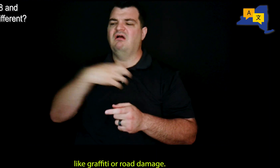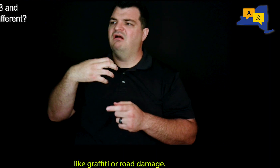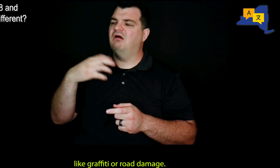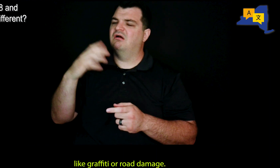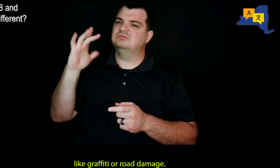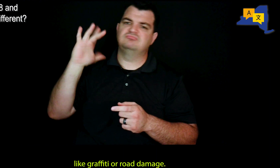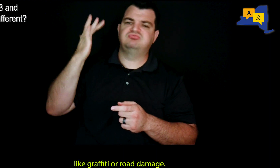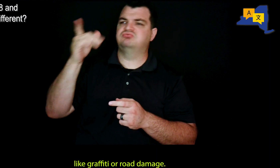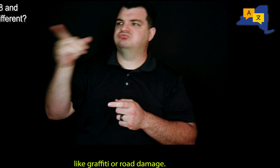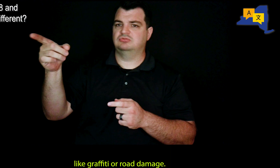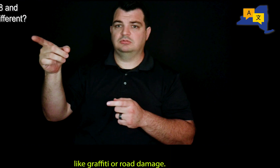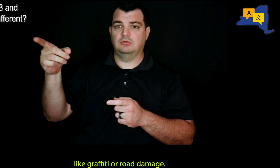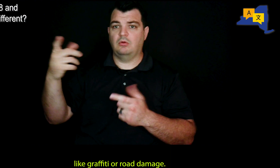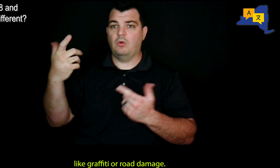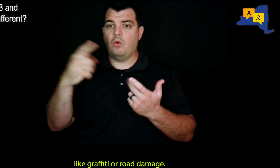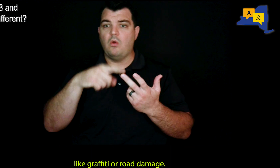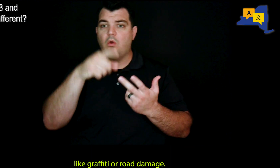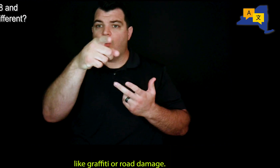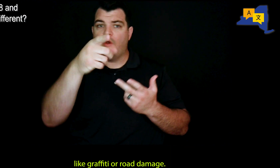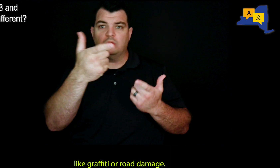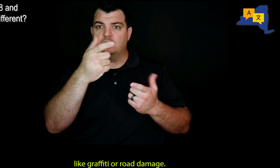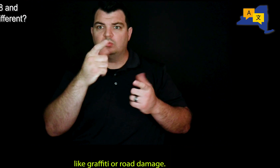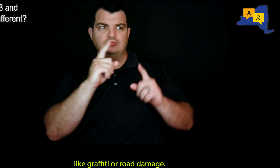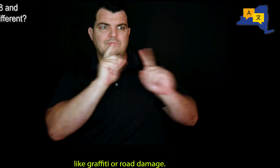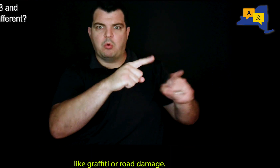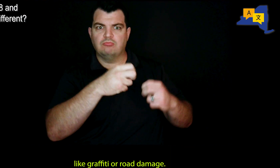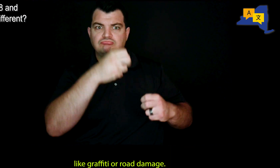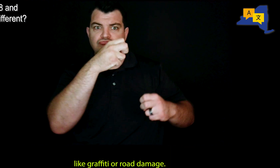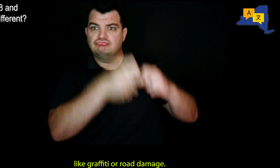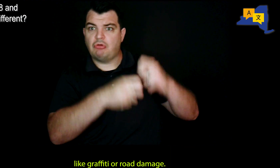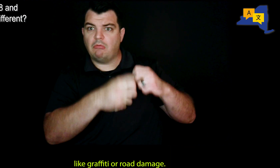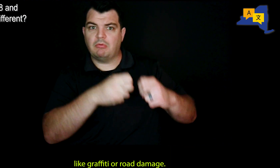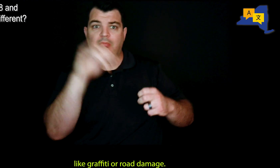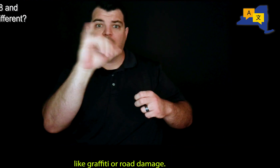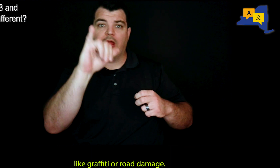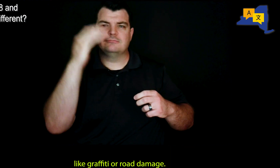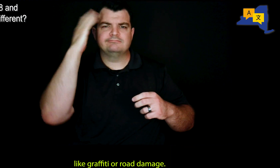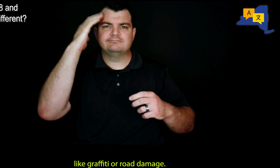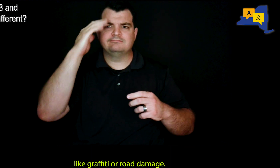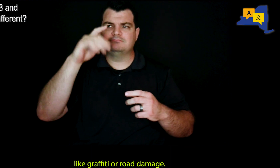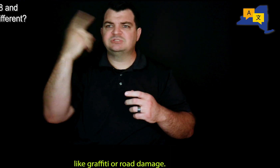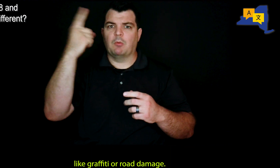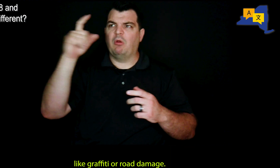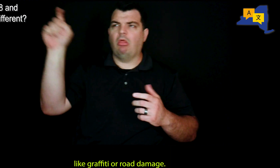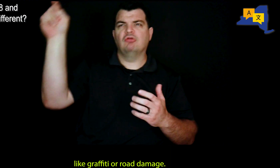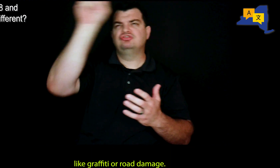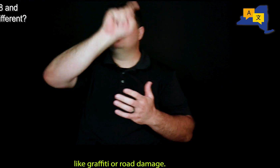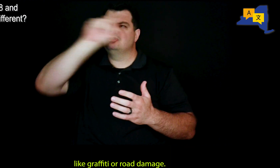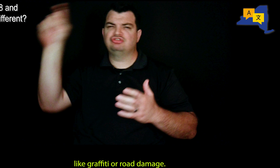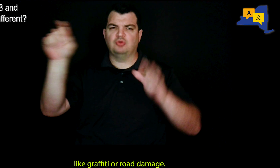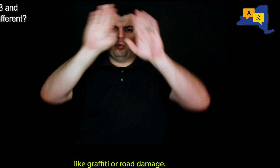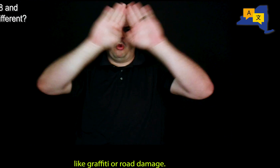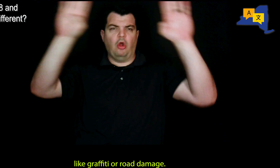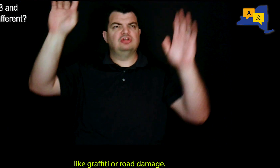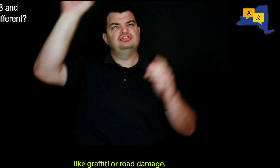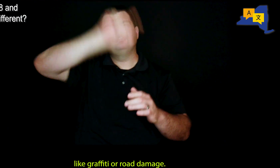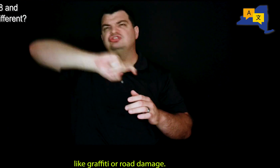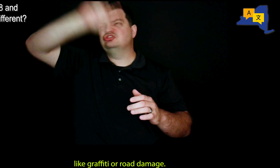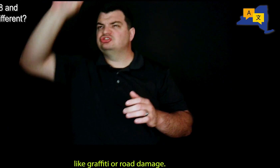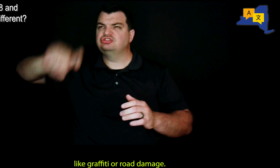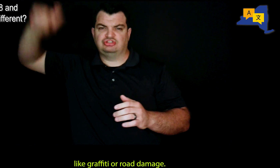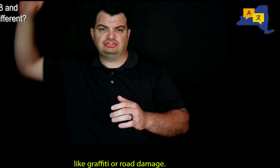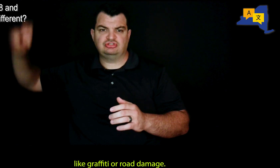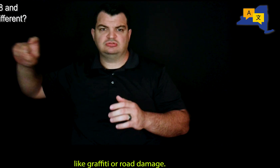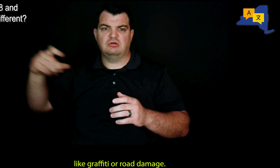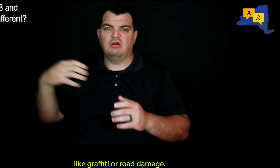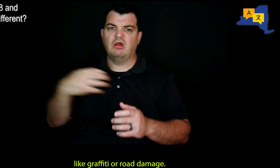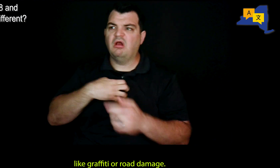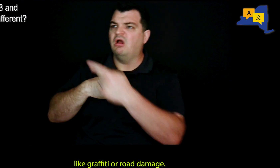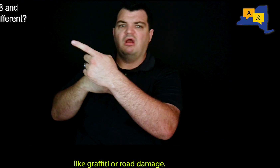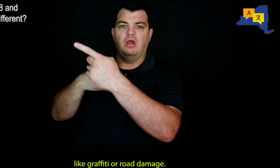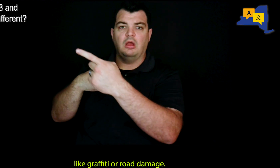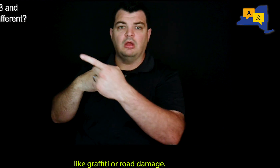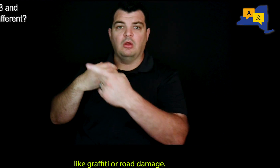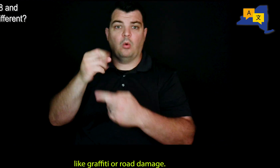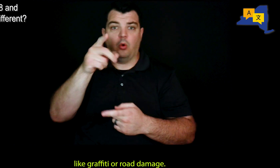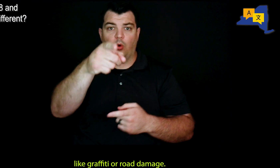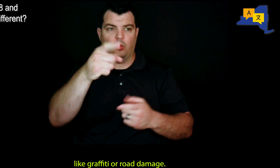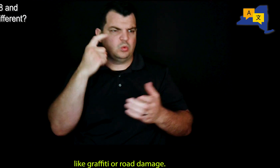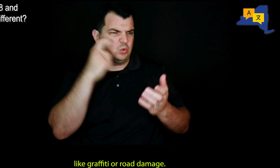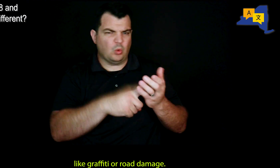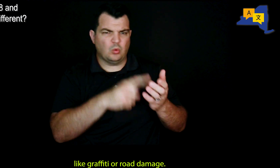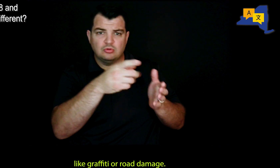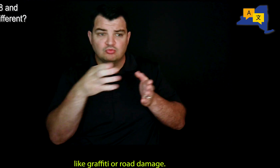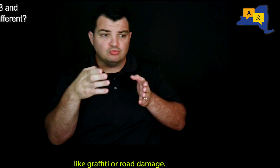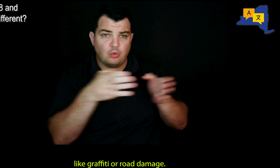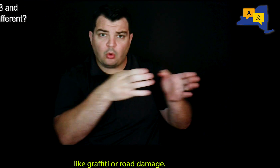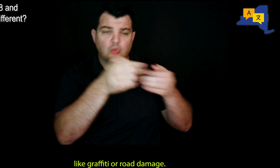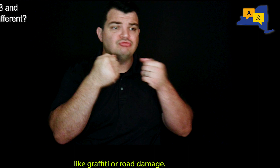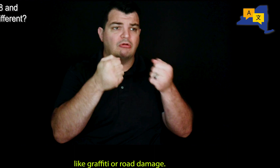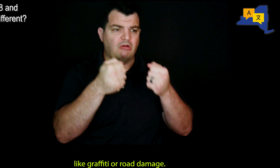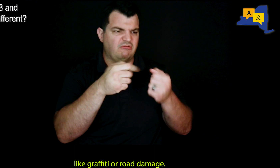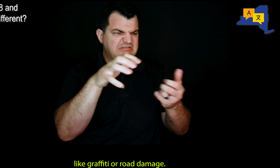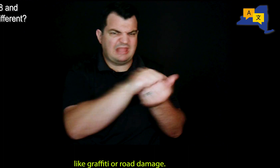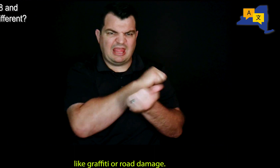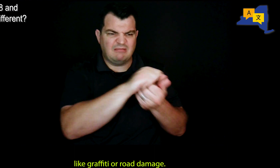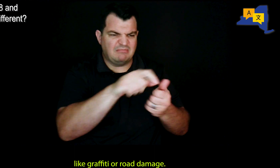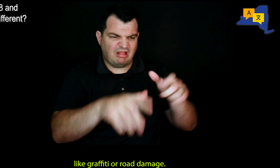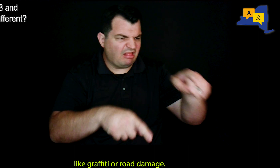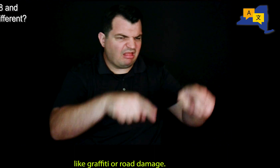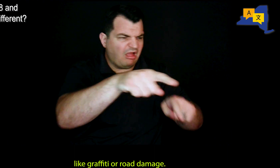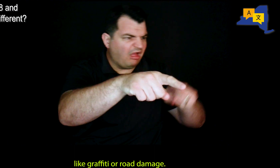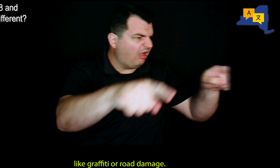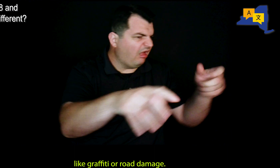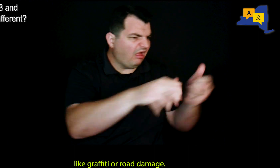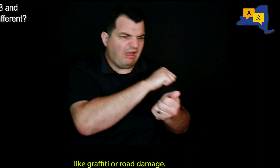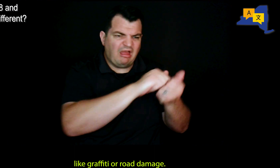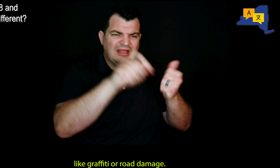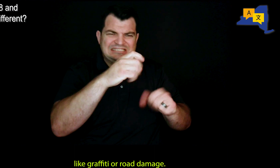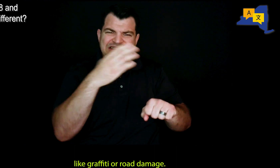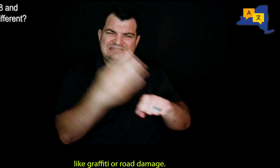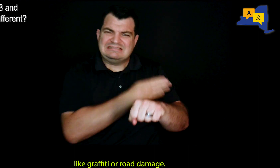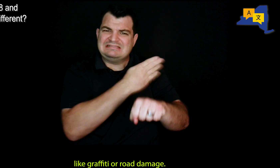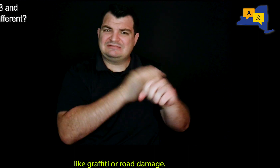like graffiti or road damage.